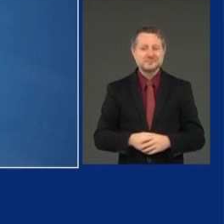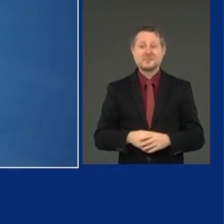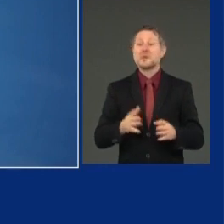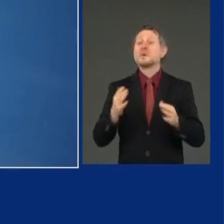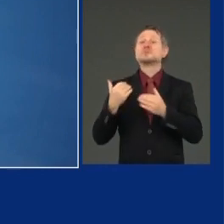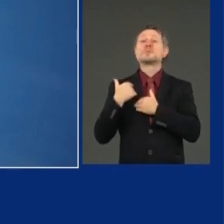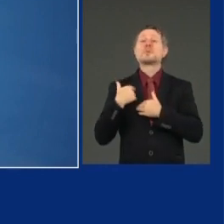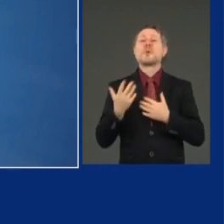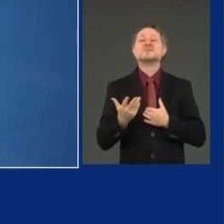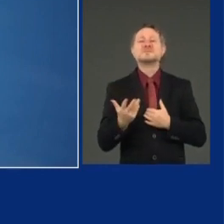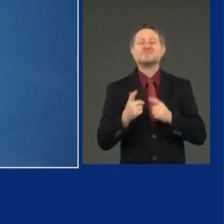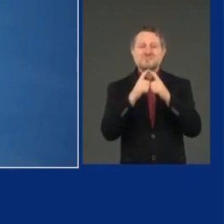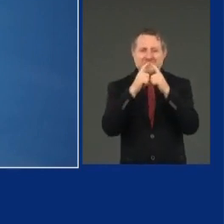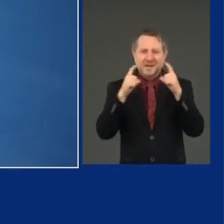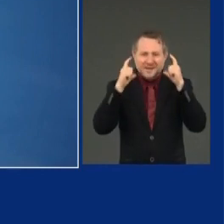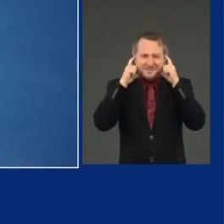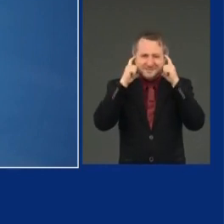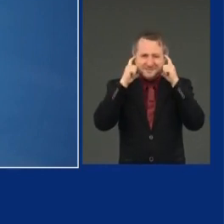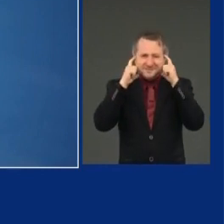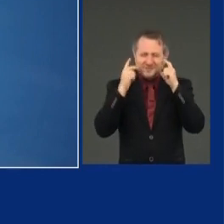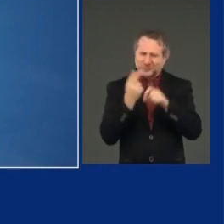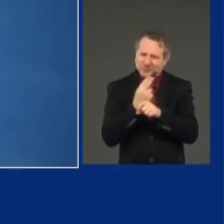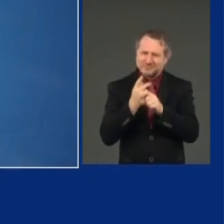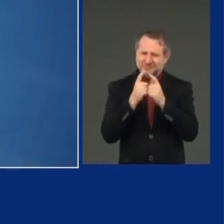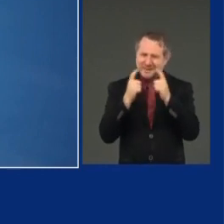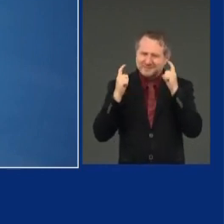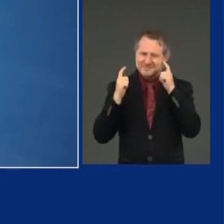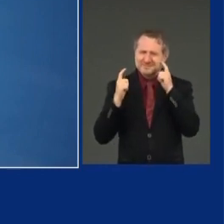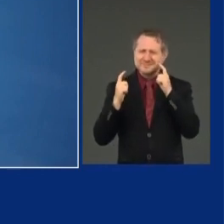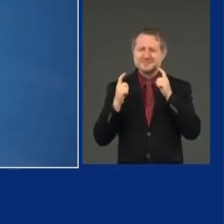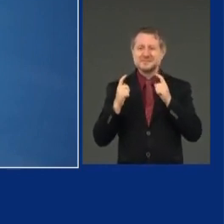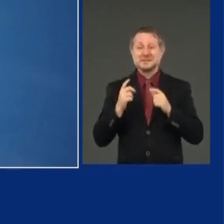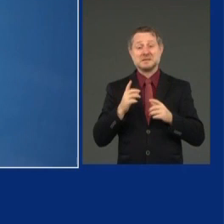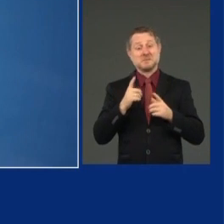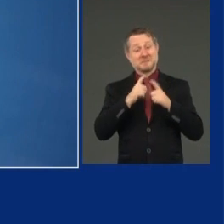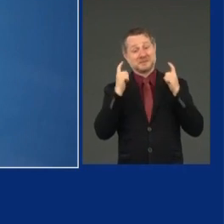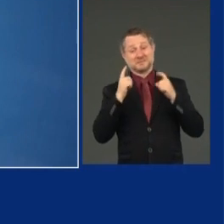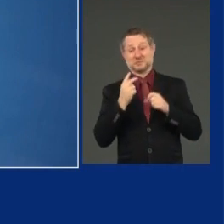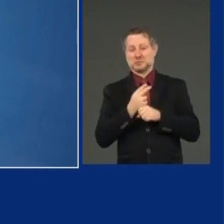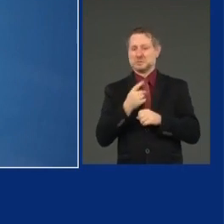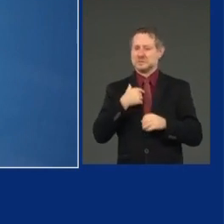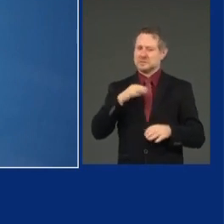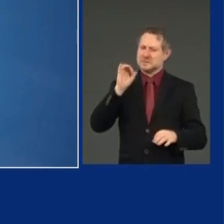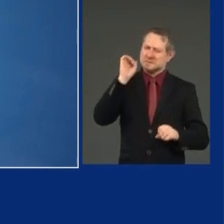IT DEPENDS ON WHAT WE DO. DO YOUR PART.